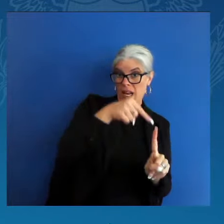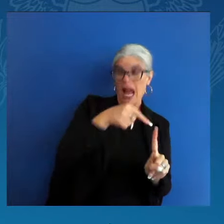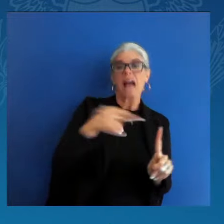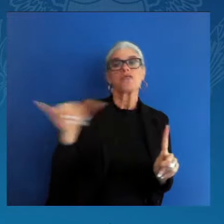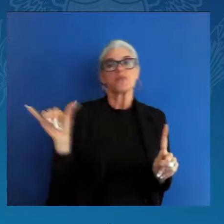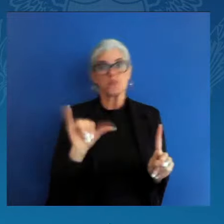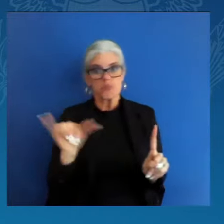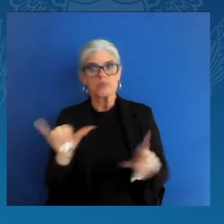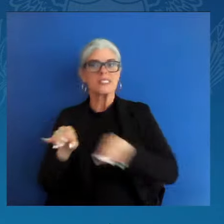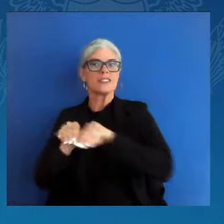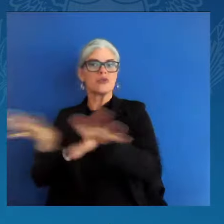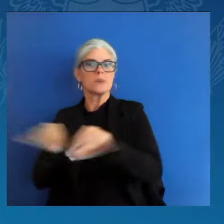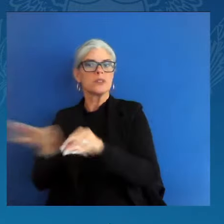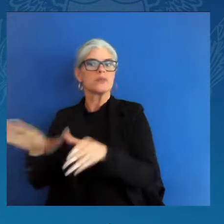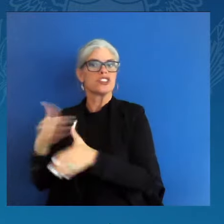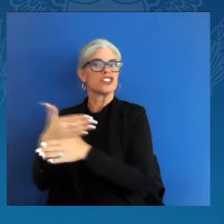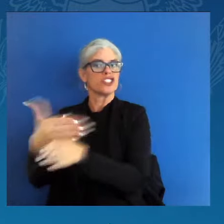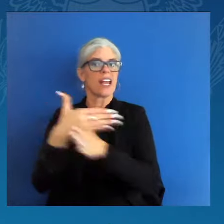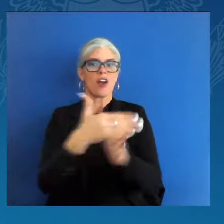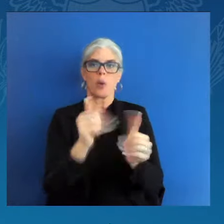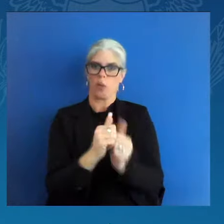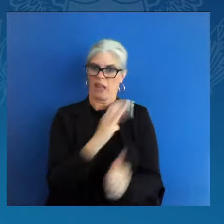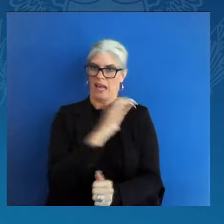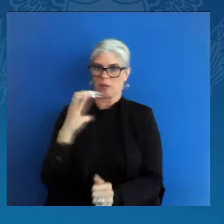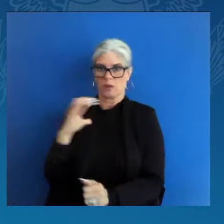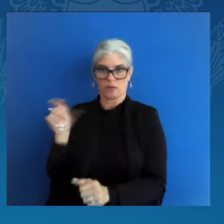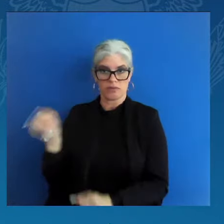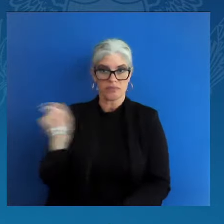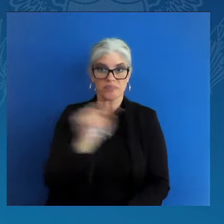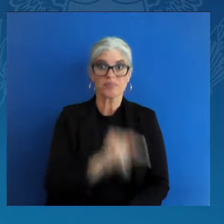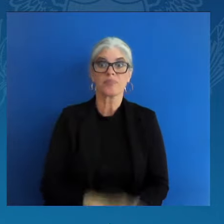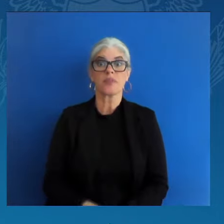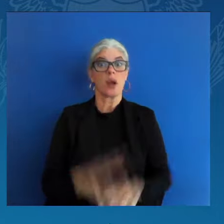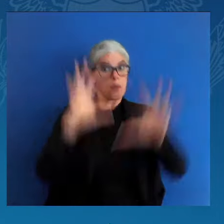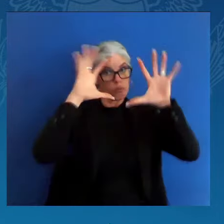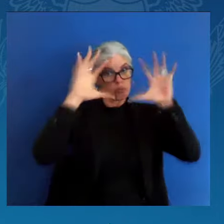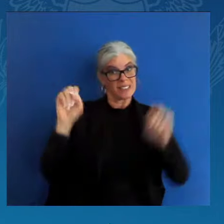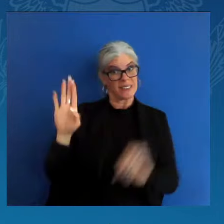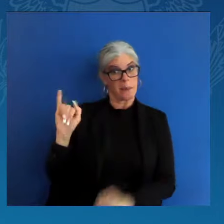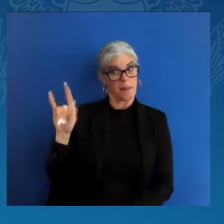President Biden and I are committed to establishing rules for commercial space activities